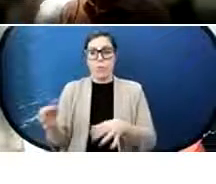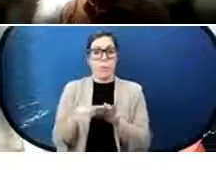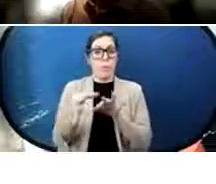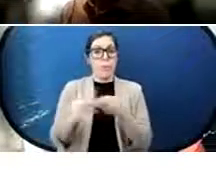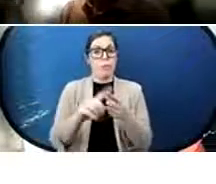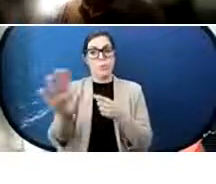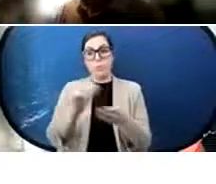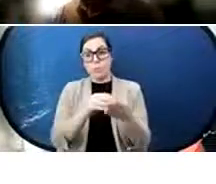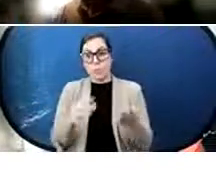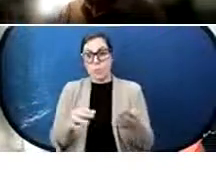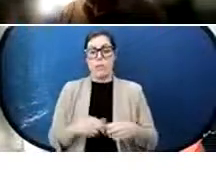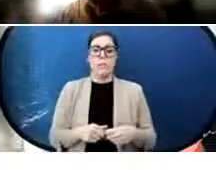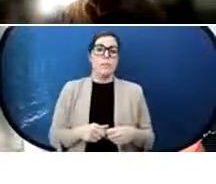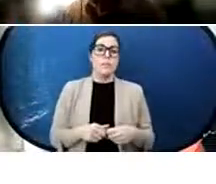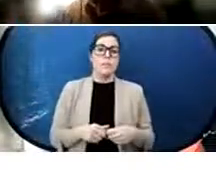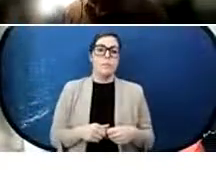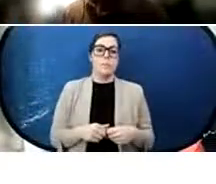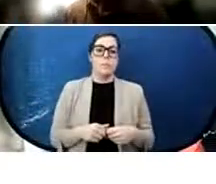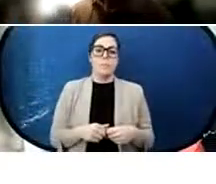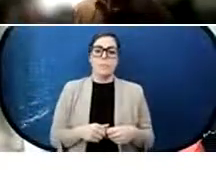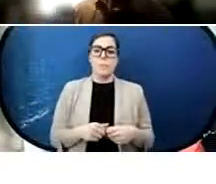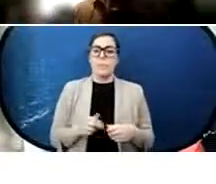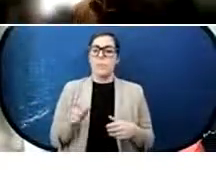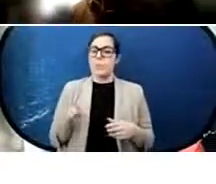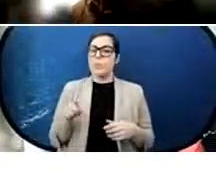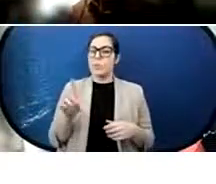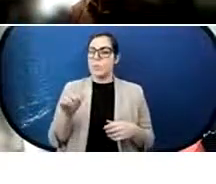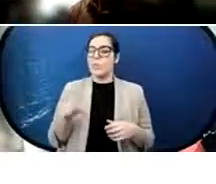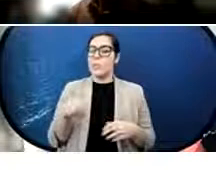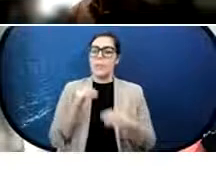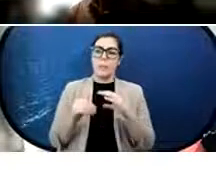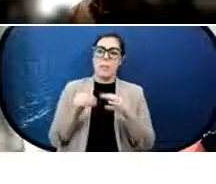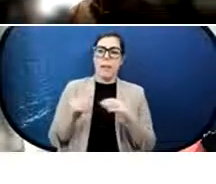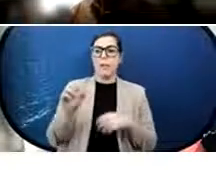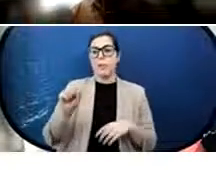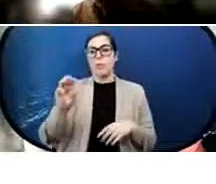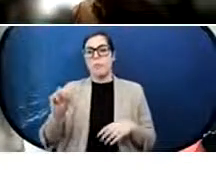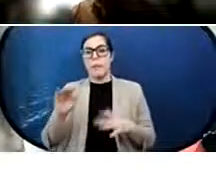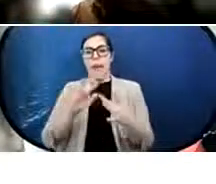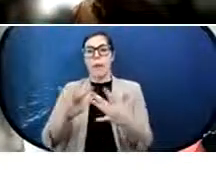ideas for email outreach and social media outreach, and use that or use your own ideas